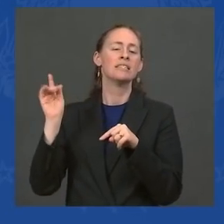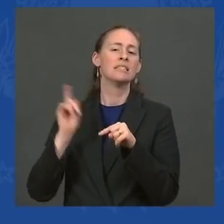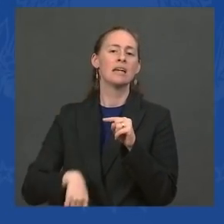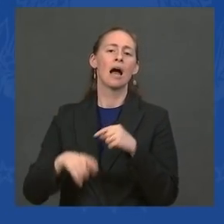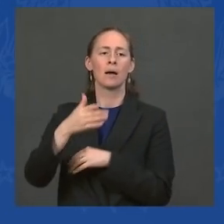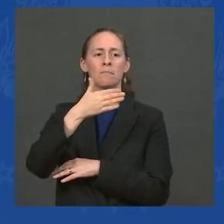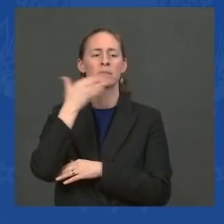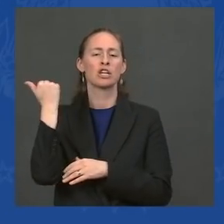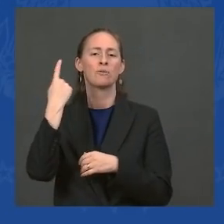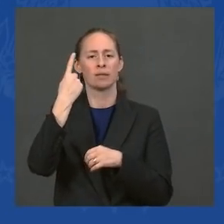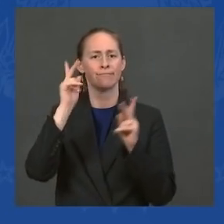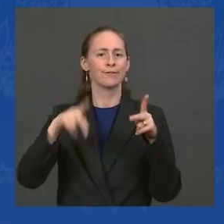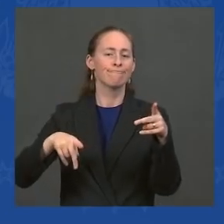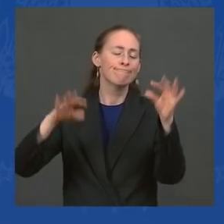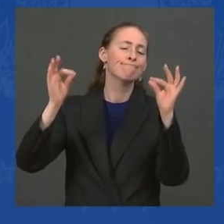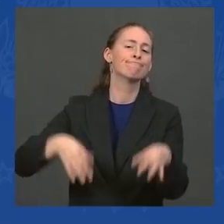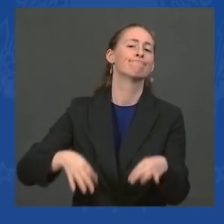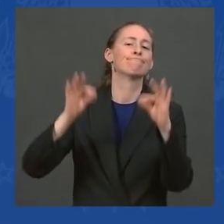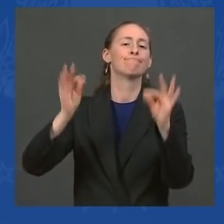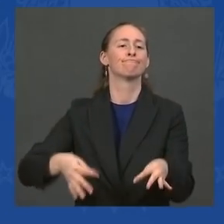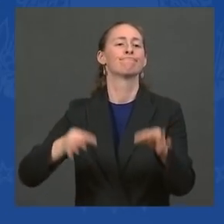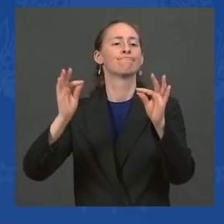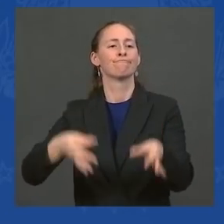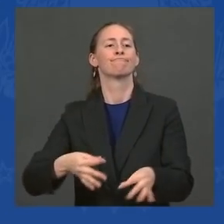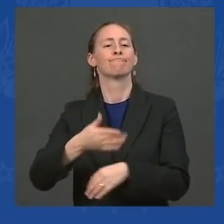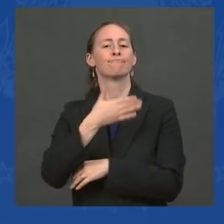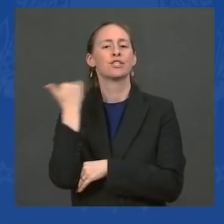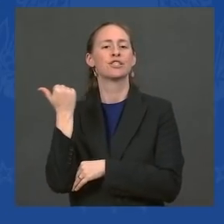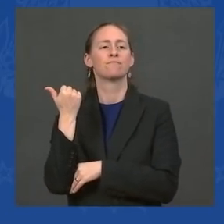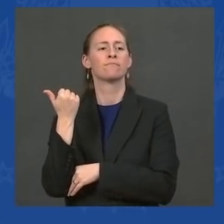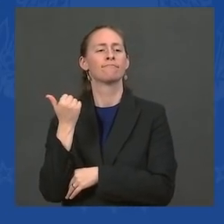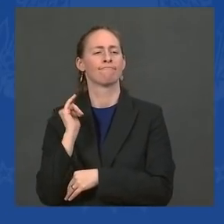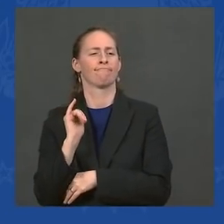In my -- in my summit with Putin in Switzerland,